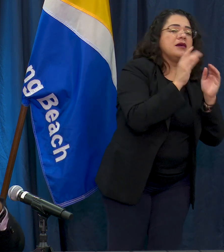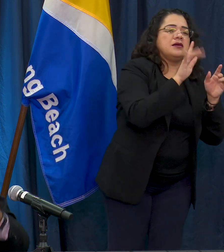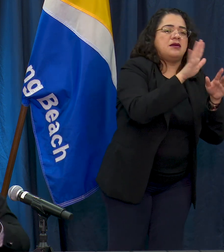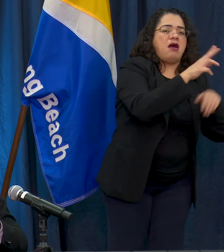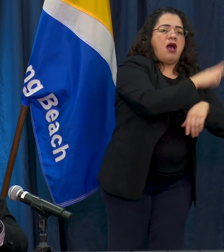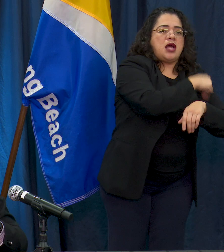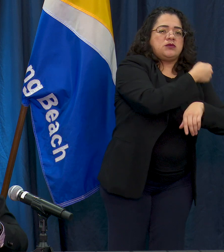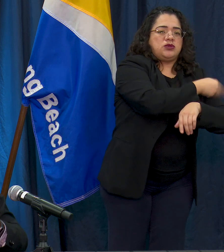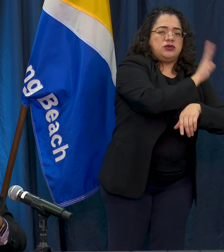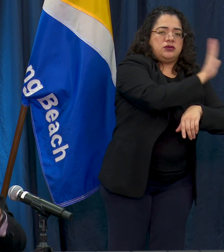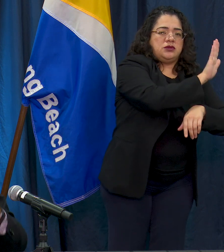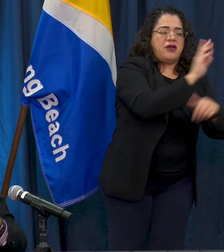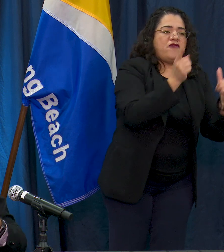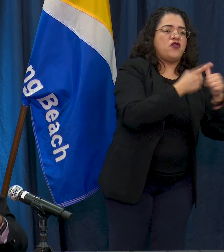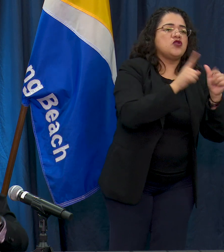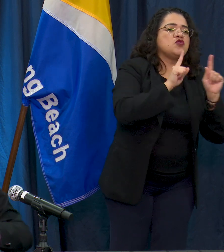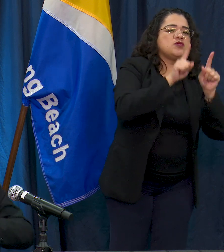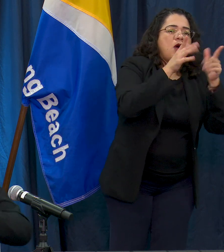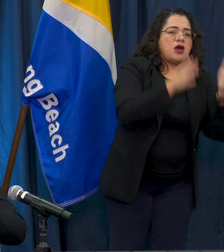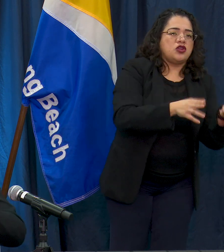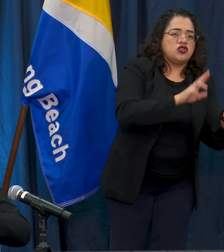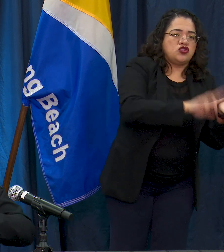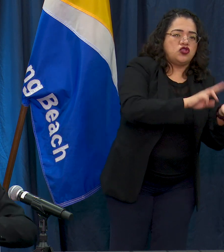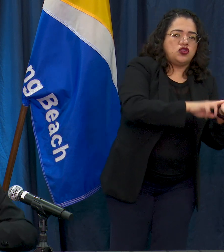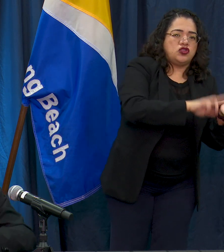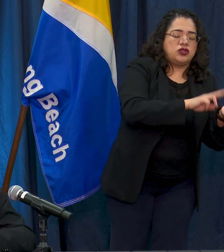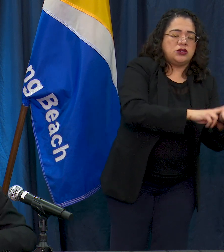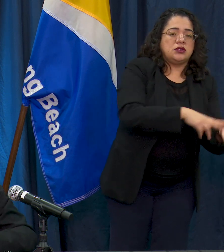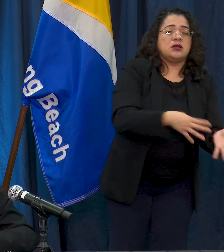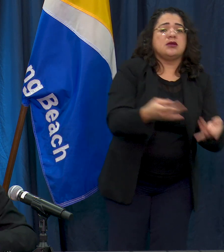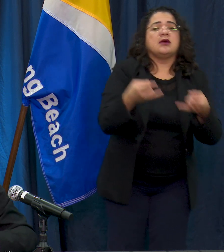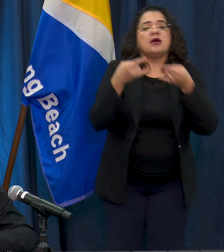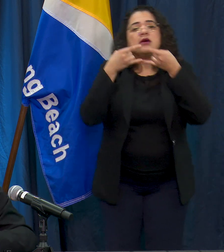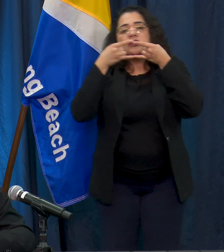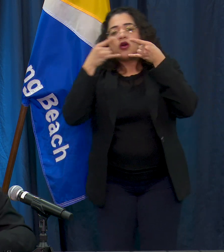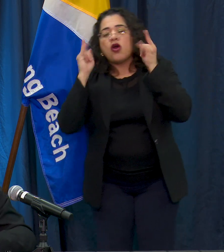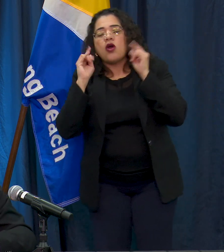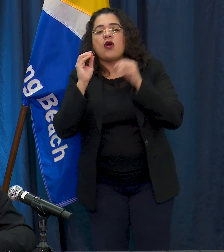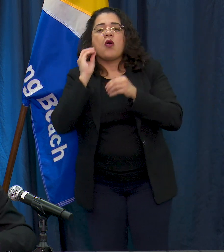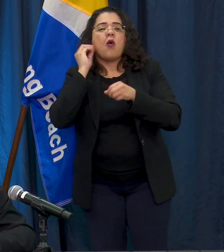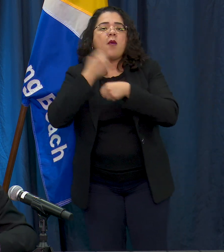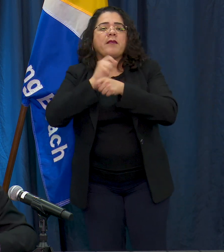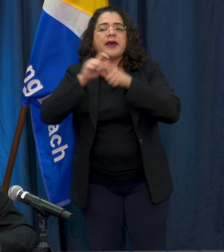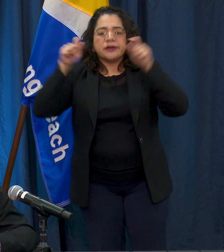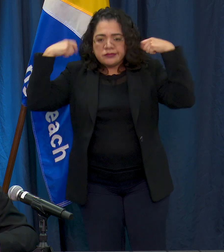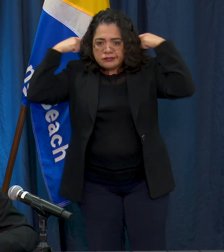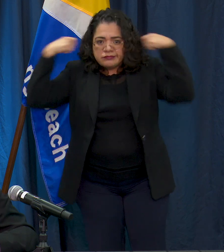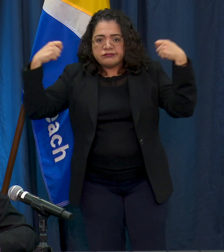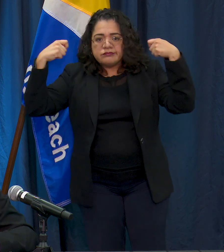first responders, and nurses. A scarf, homemade face covering, a cloth, those are